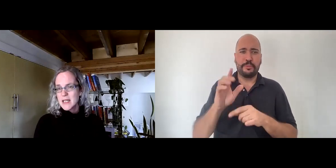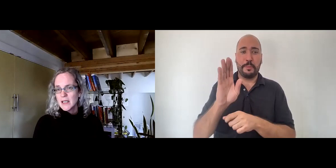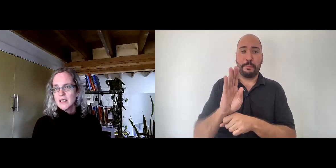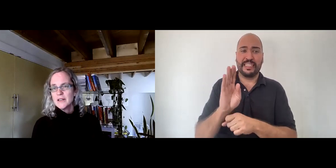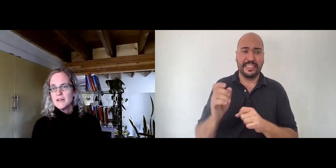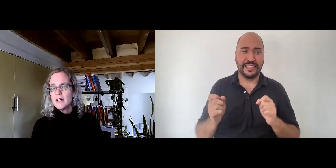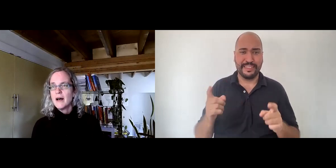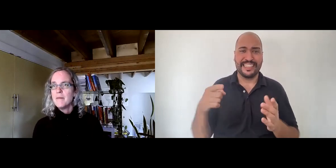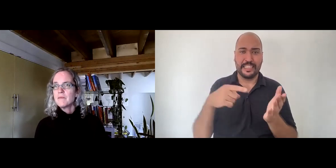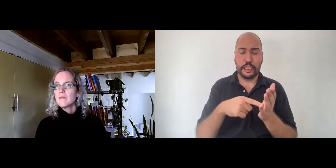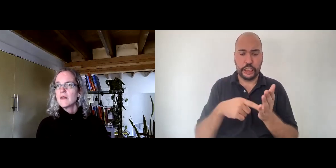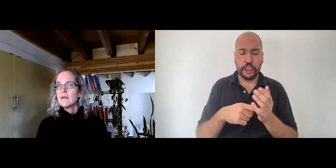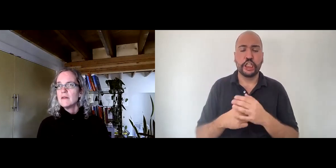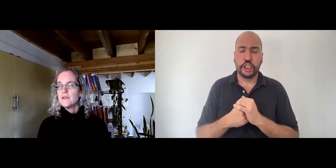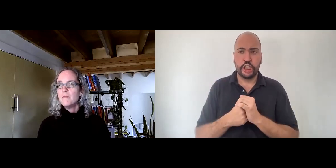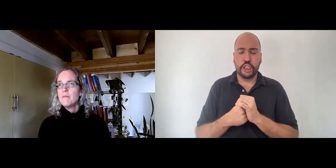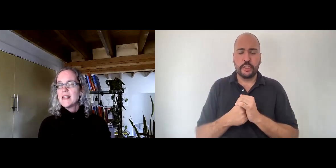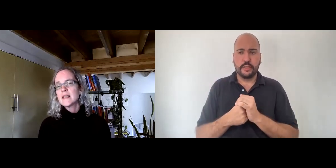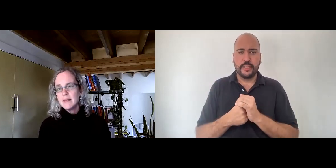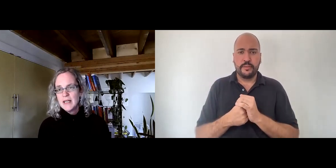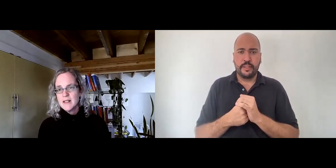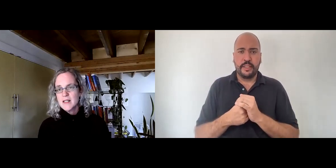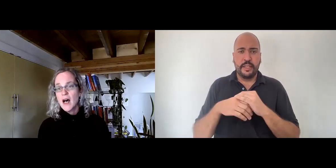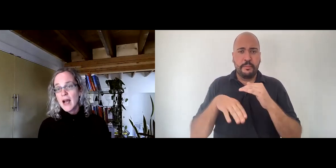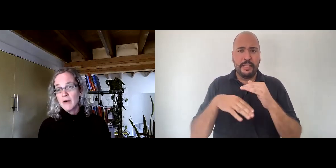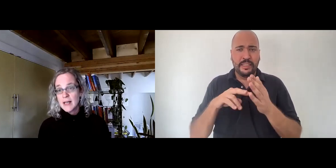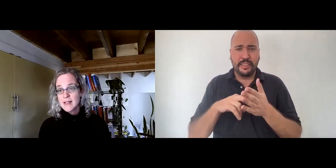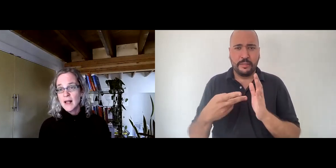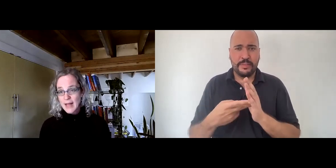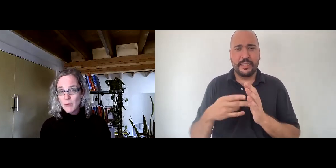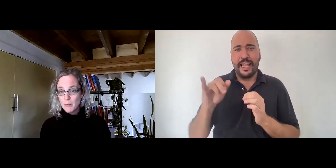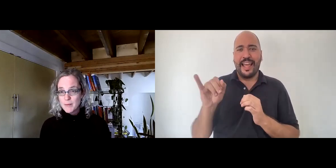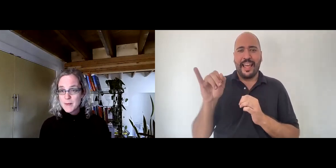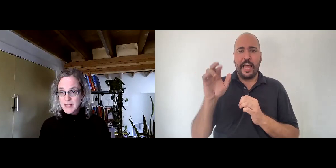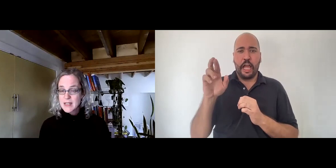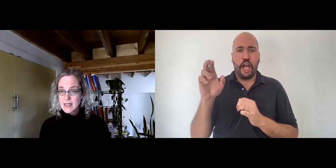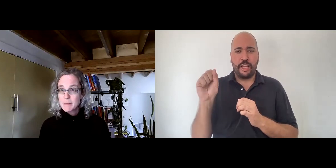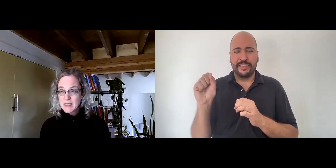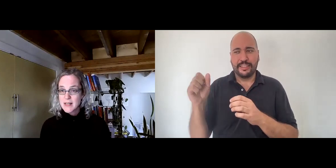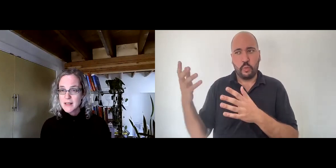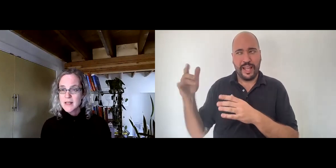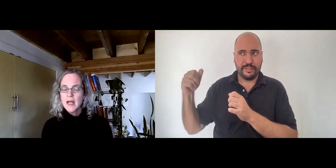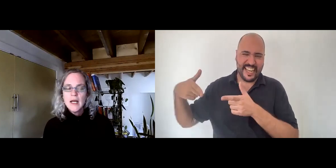Basically means IRS allowable business expenses.